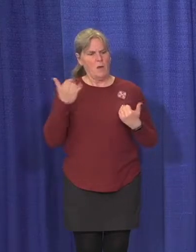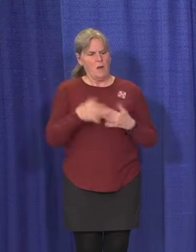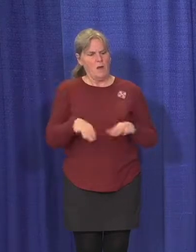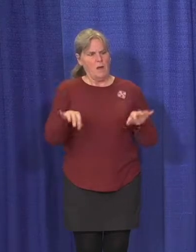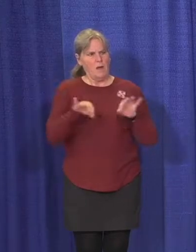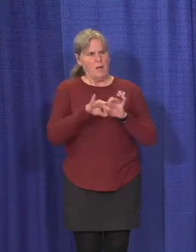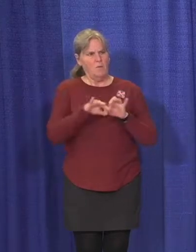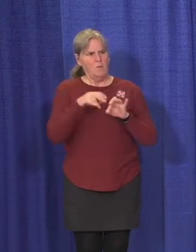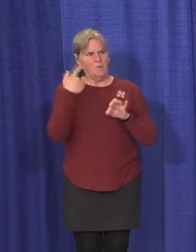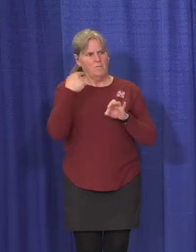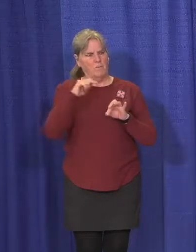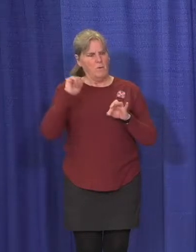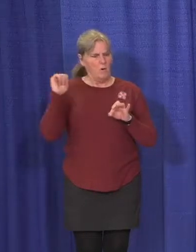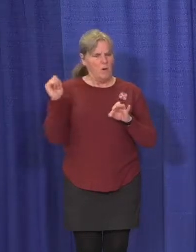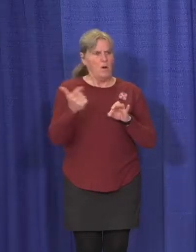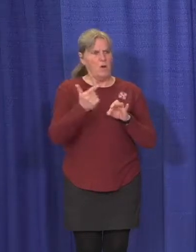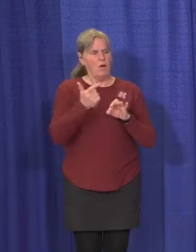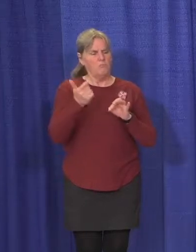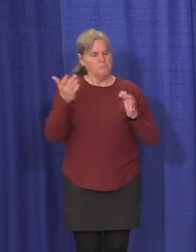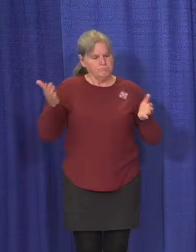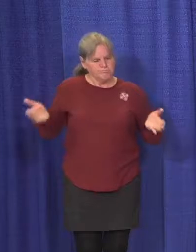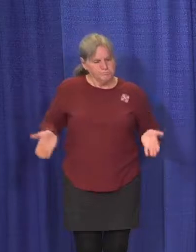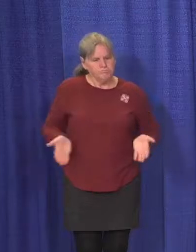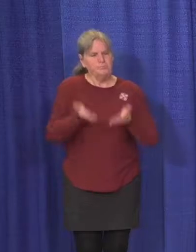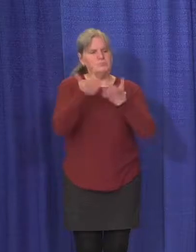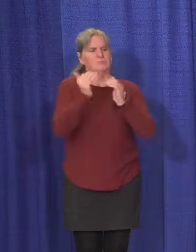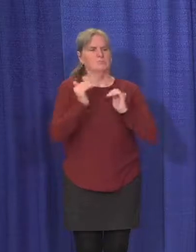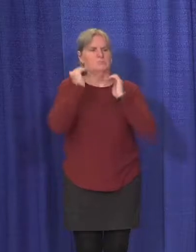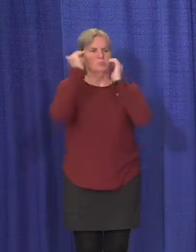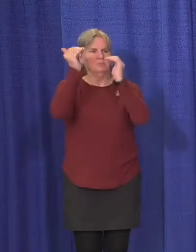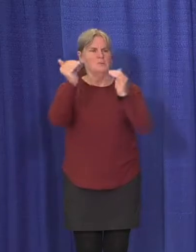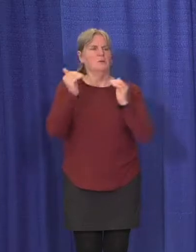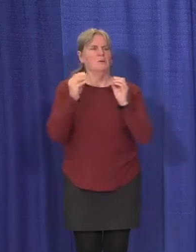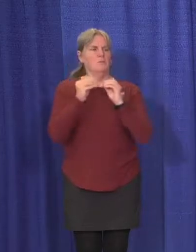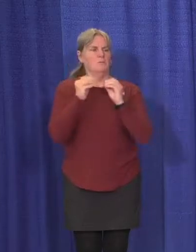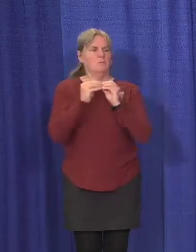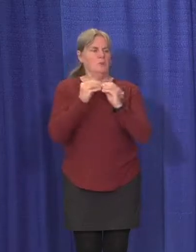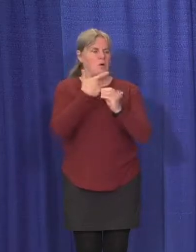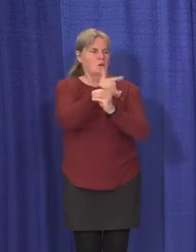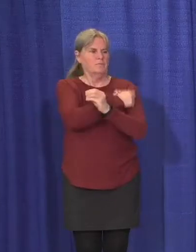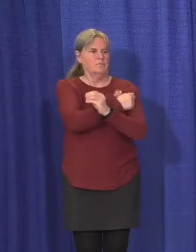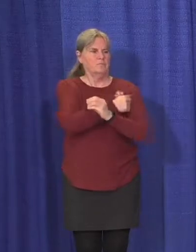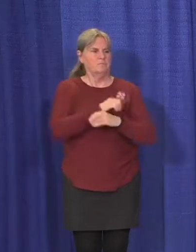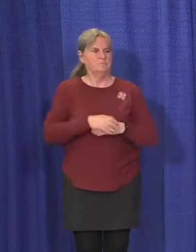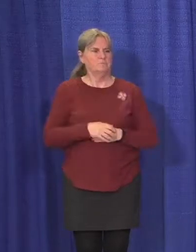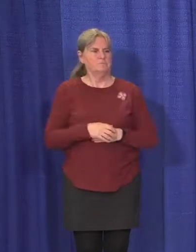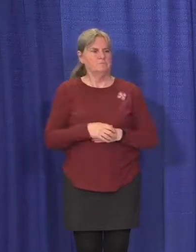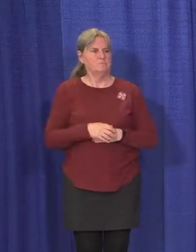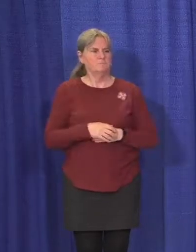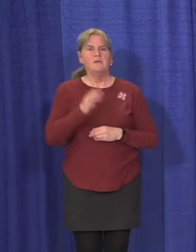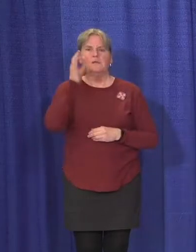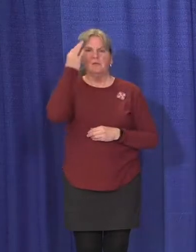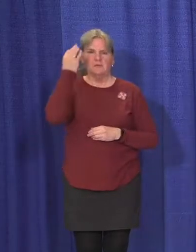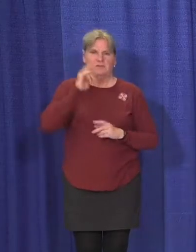vaccinate youth at this point and why it's important for the whole campaign?